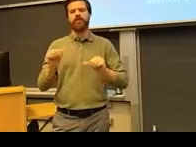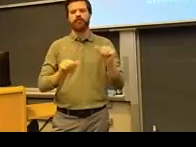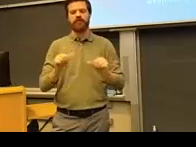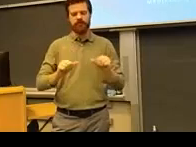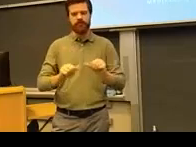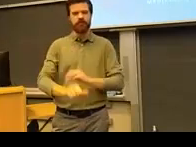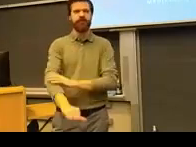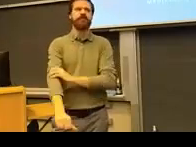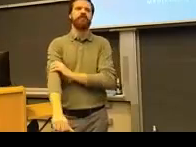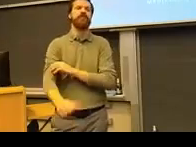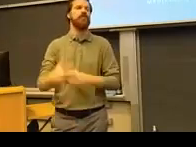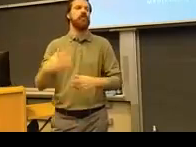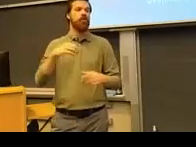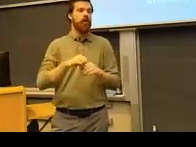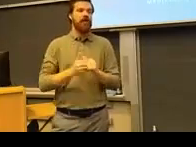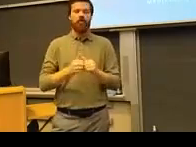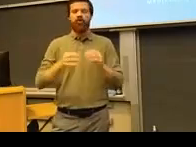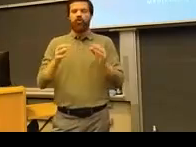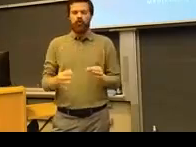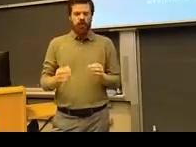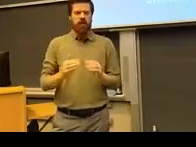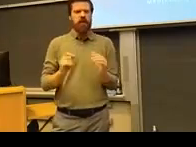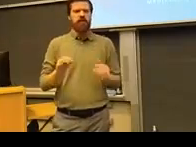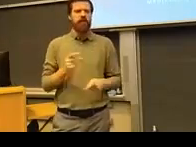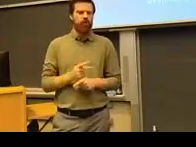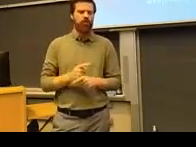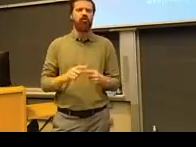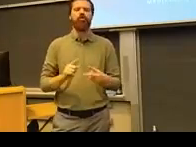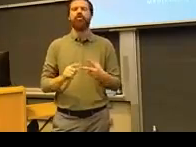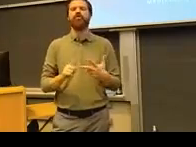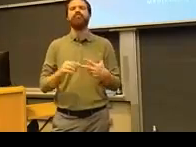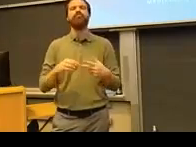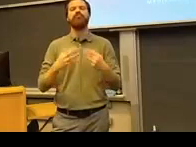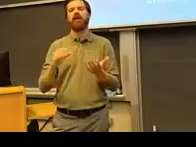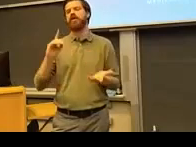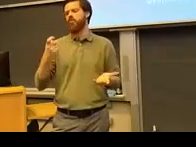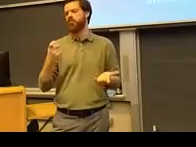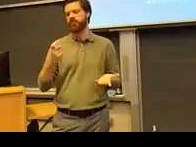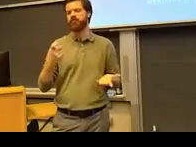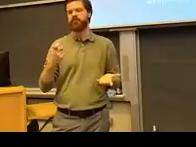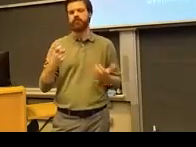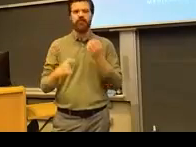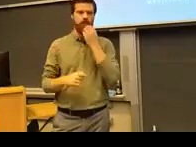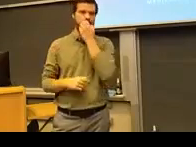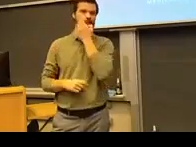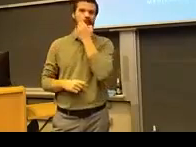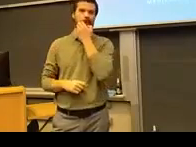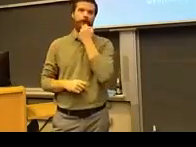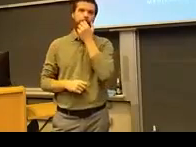um that includes determining uh level of care and providing diagnosises um with the level of